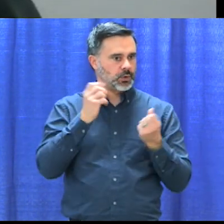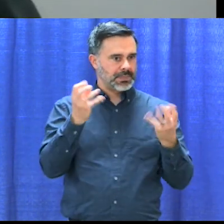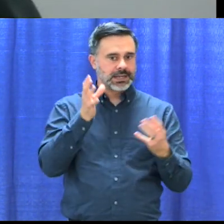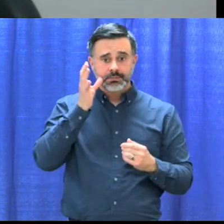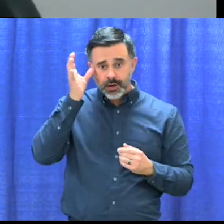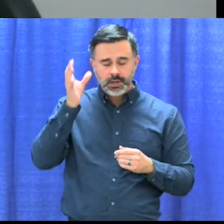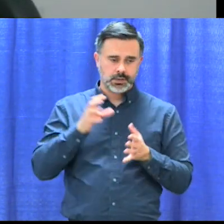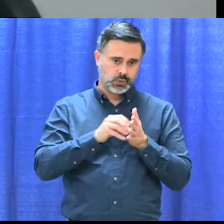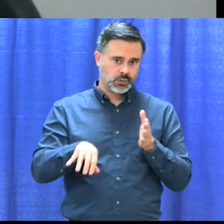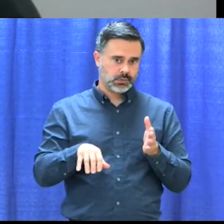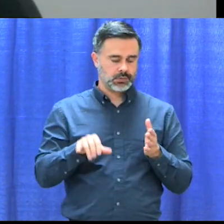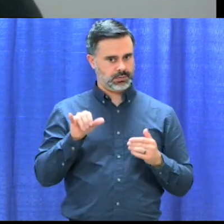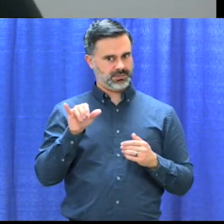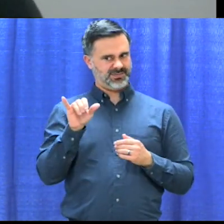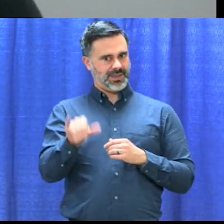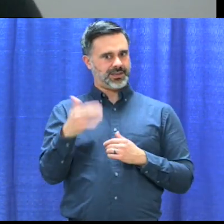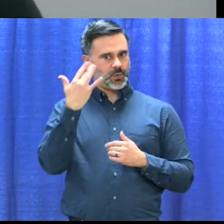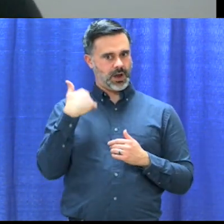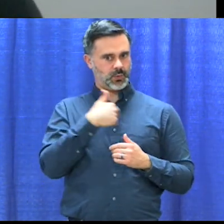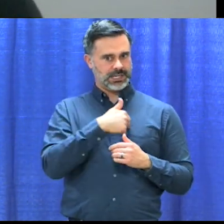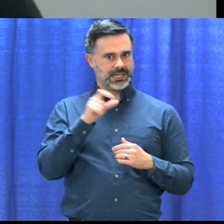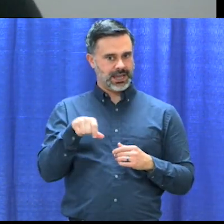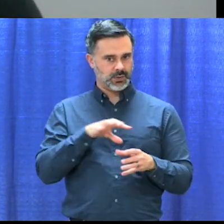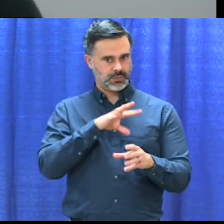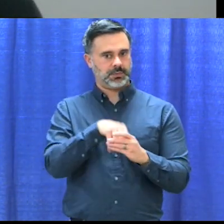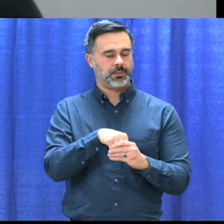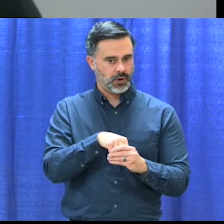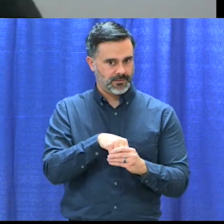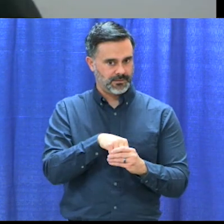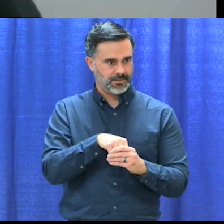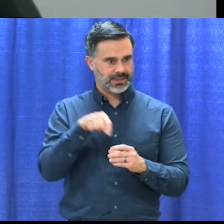why we had to enter into this partnership with them.